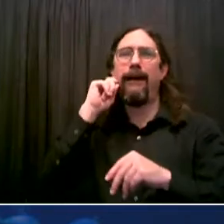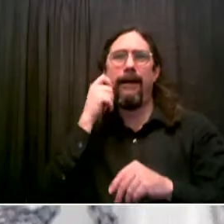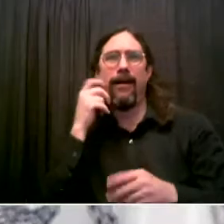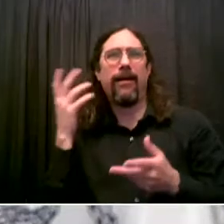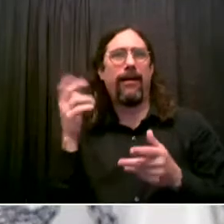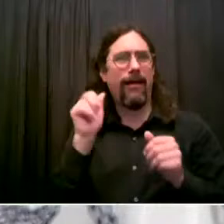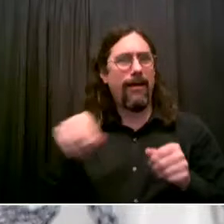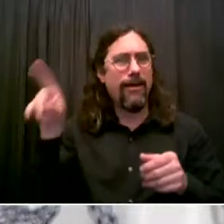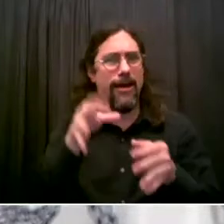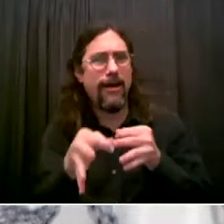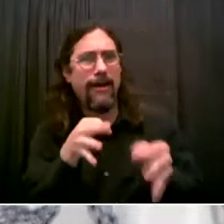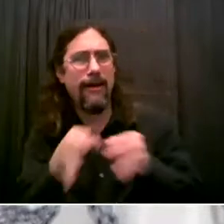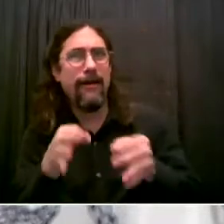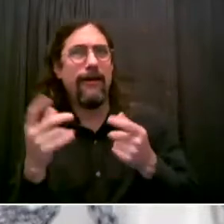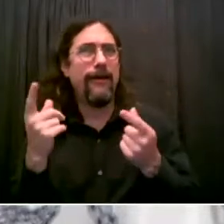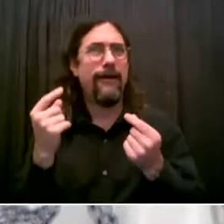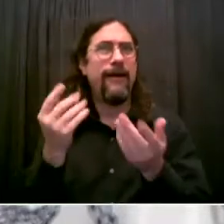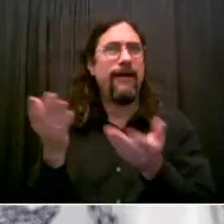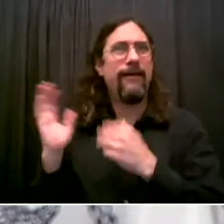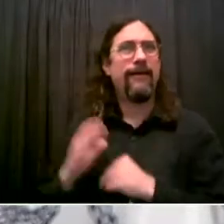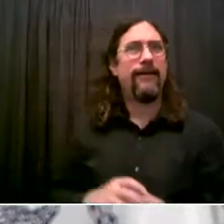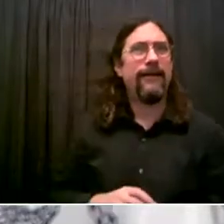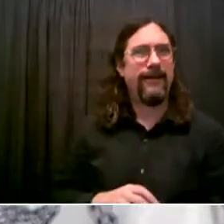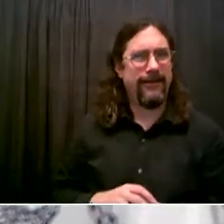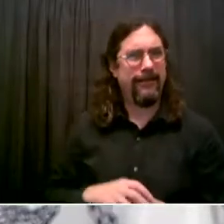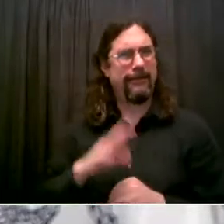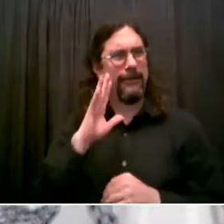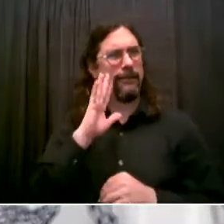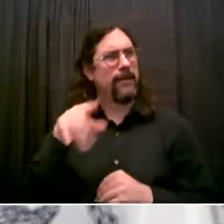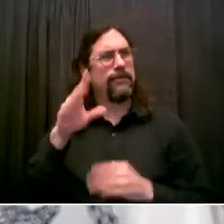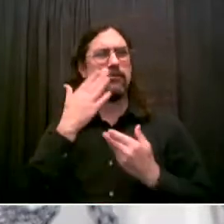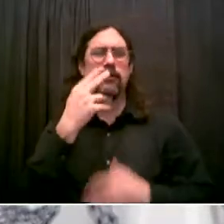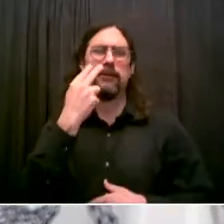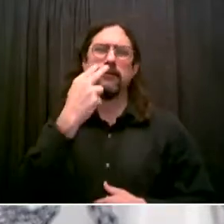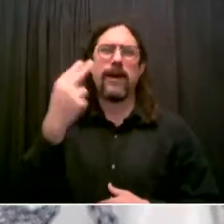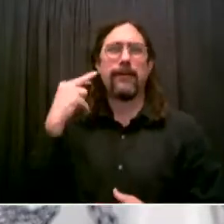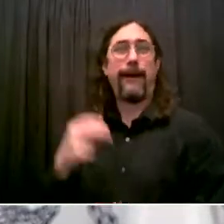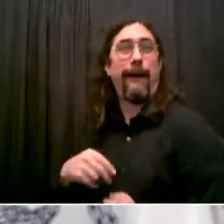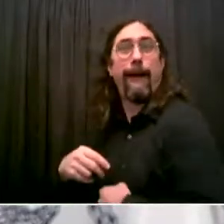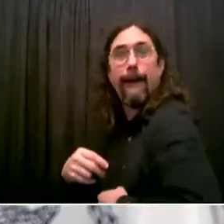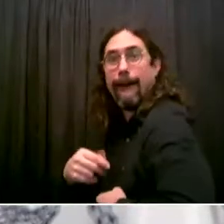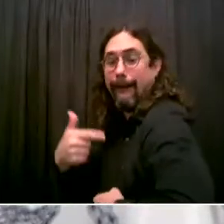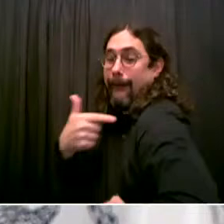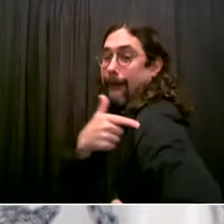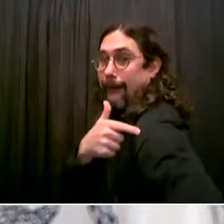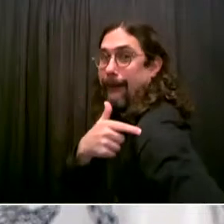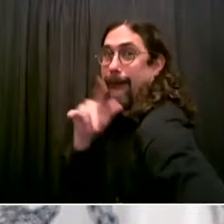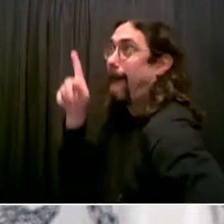I THINK THE YOUNG PEOPLE WILL LOVE THE IDEA OF GETTING